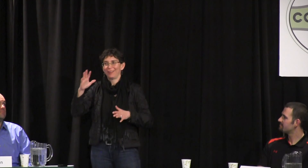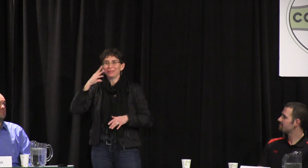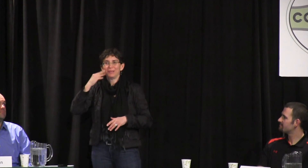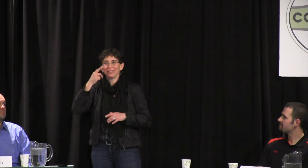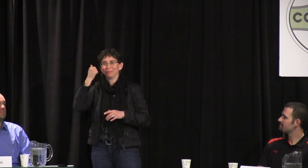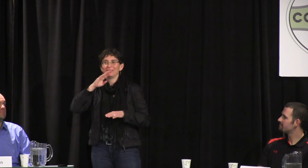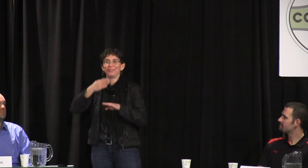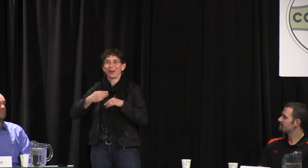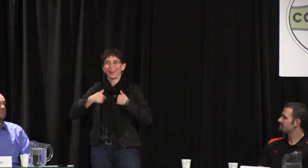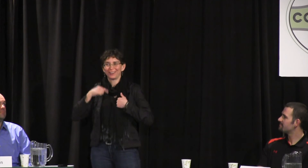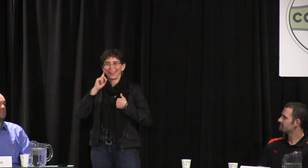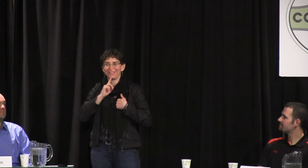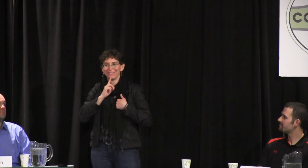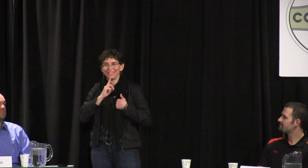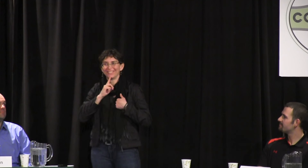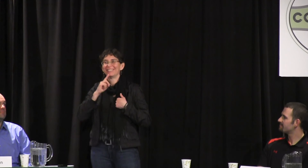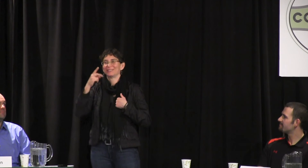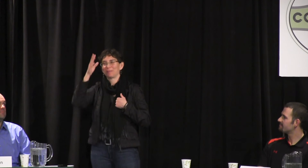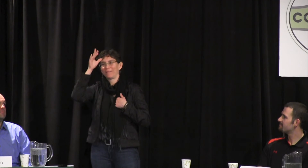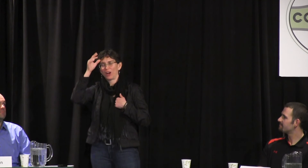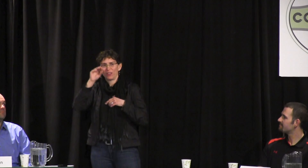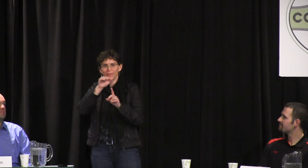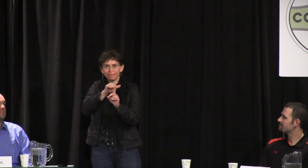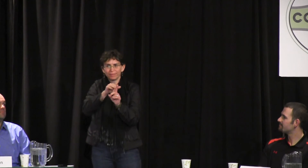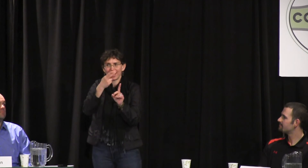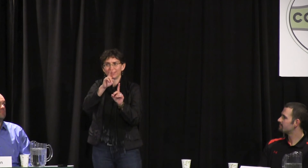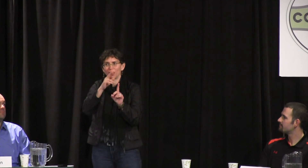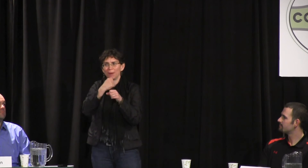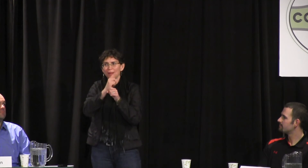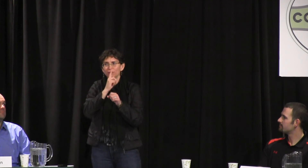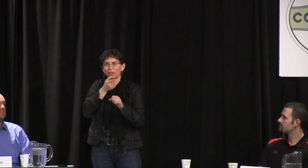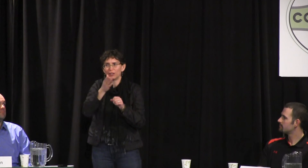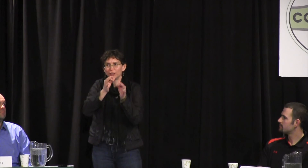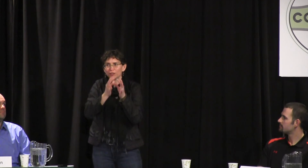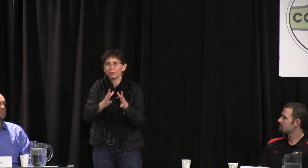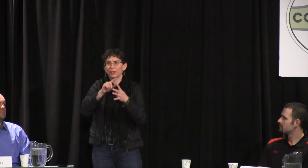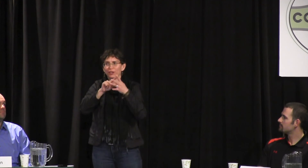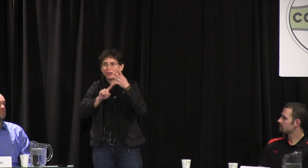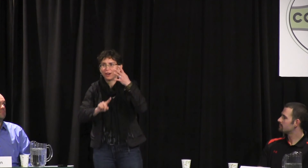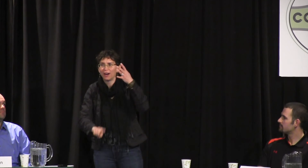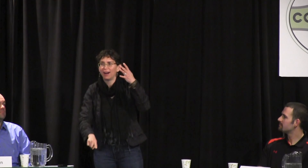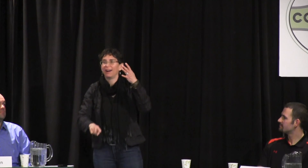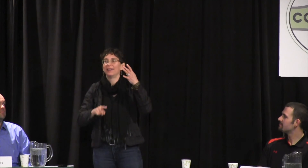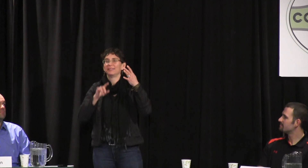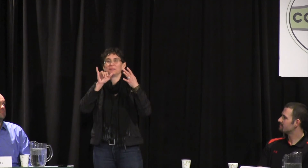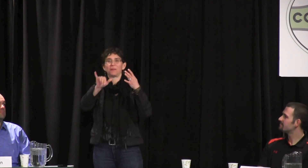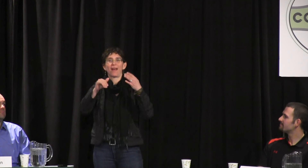“Oh, we hired a new employee who happens to be deaf.” And then he made sure that H.R.